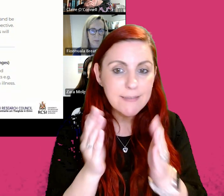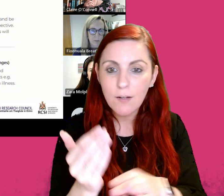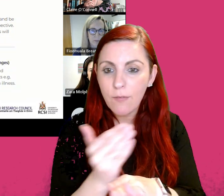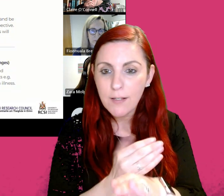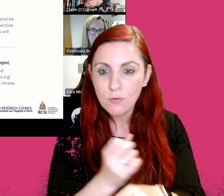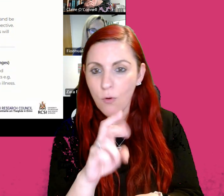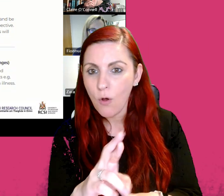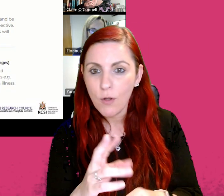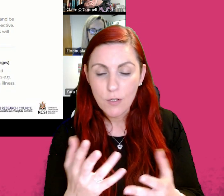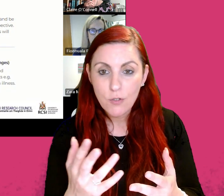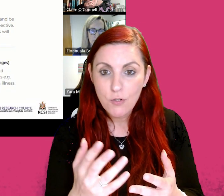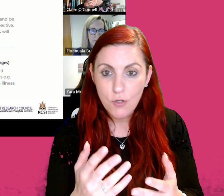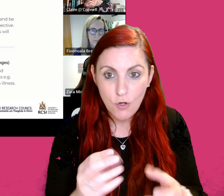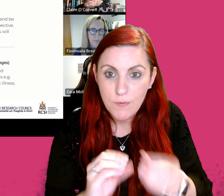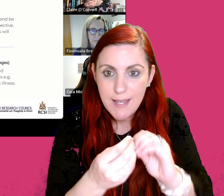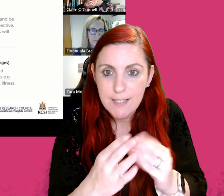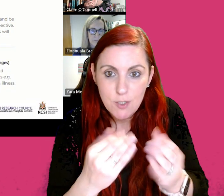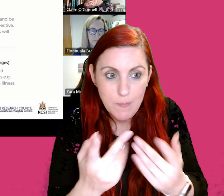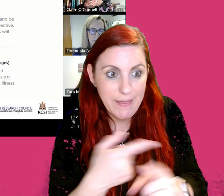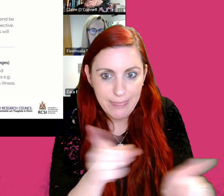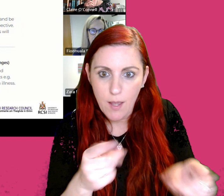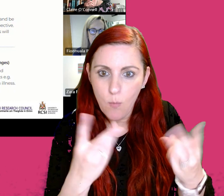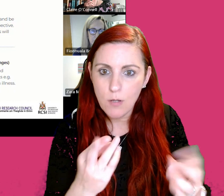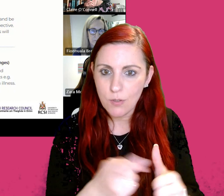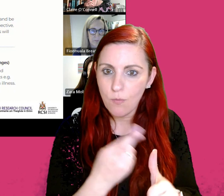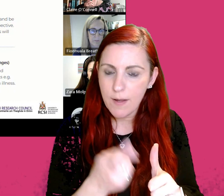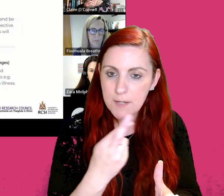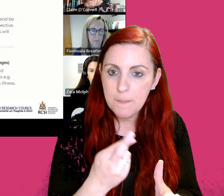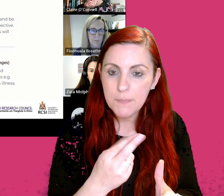that people want when actually they've told you up front as as I always think about you know